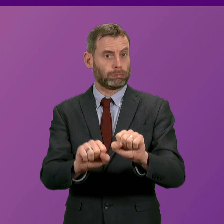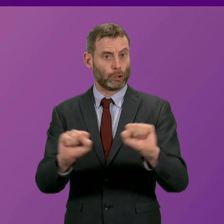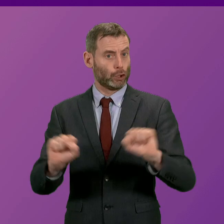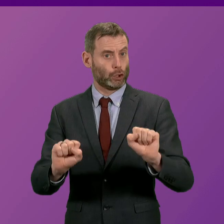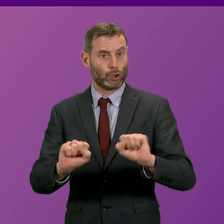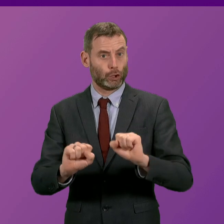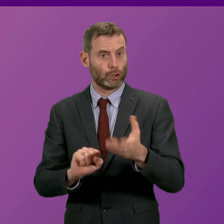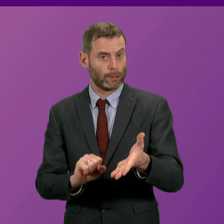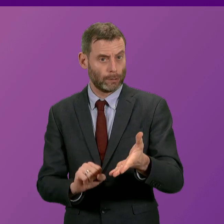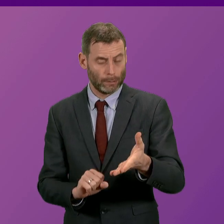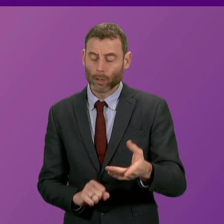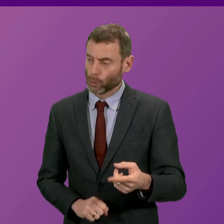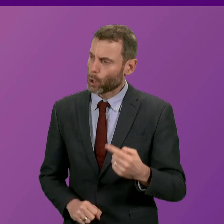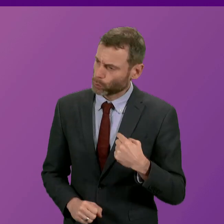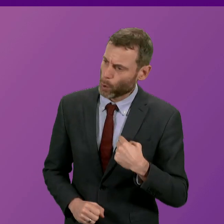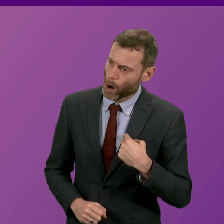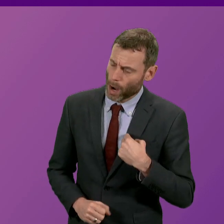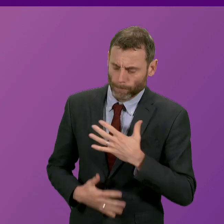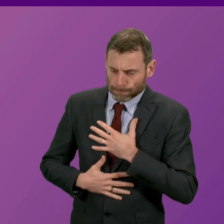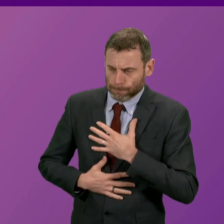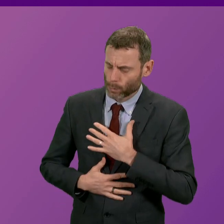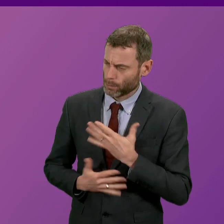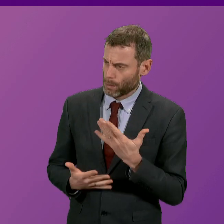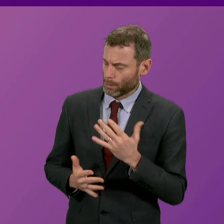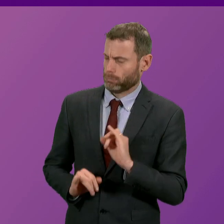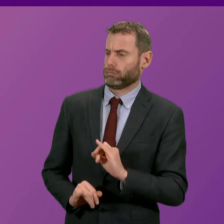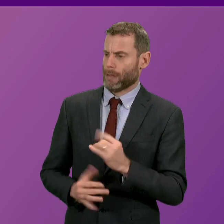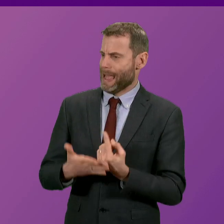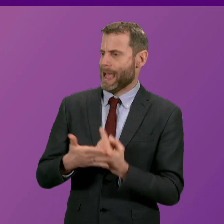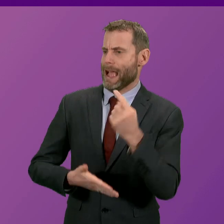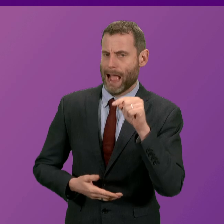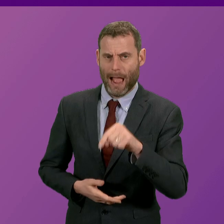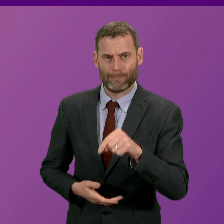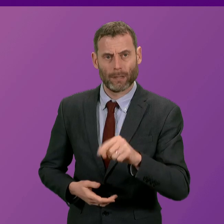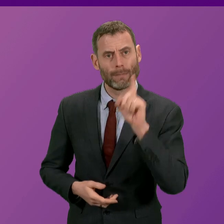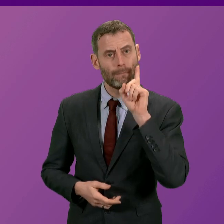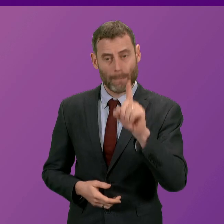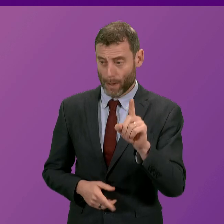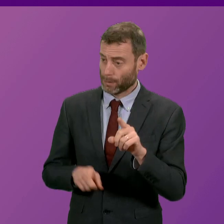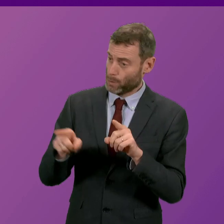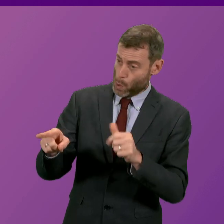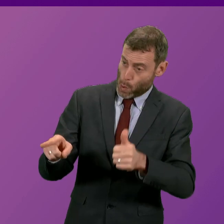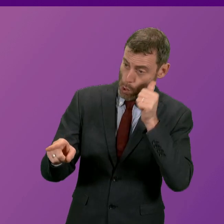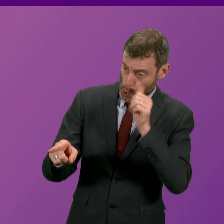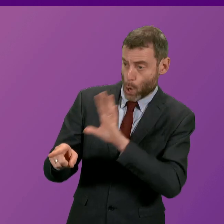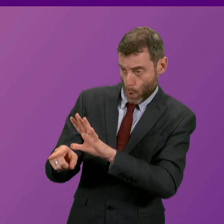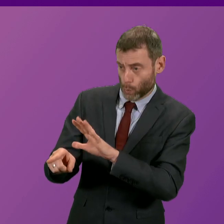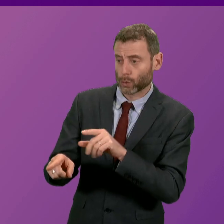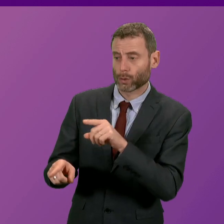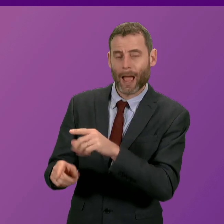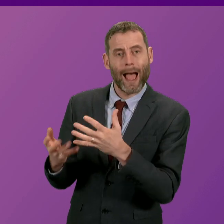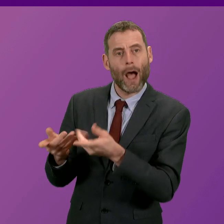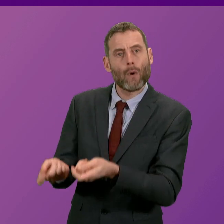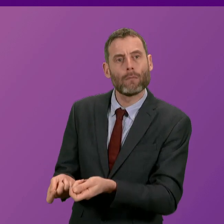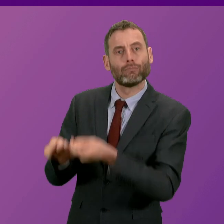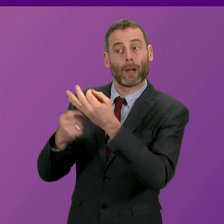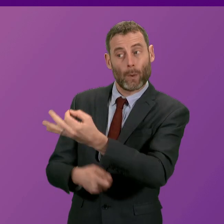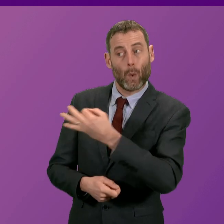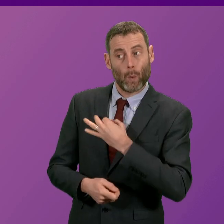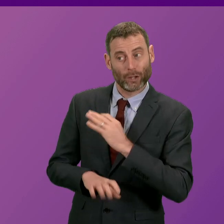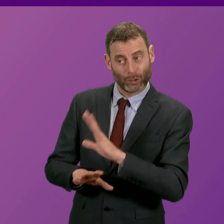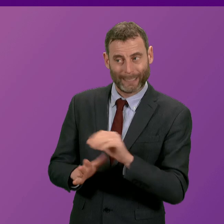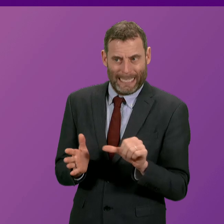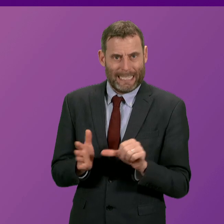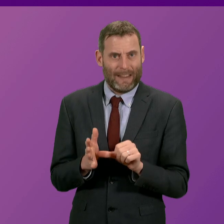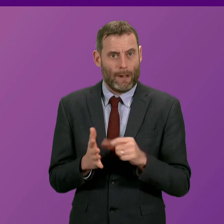been brought to justice. The framing of Mr Ross’s question recognises that it is a live police